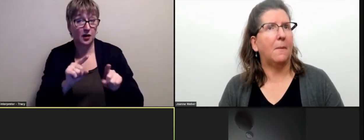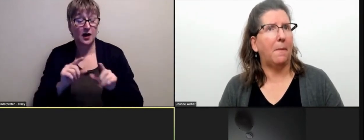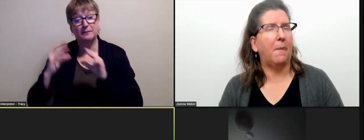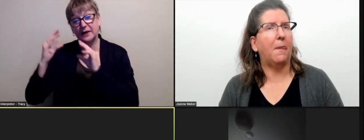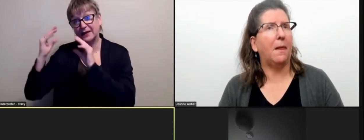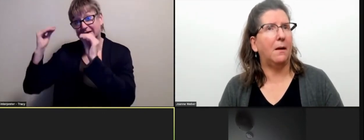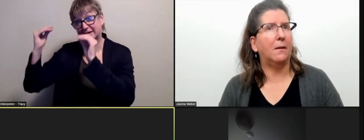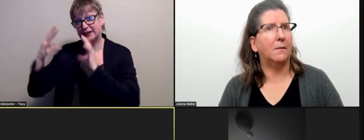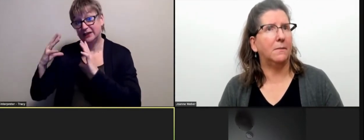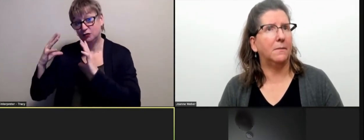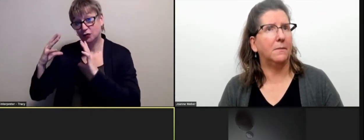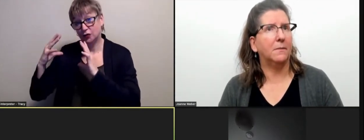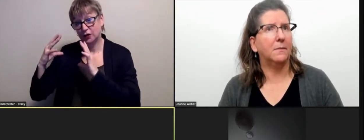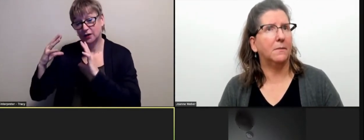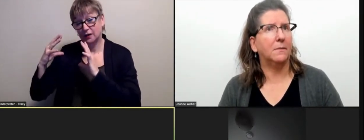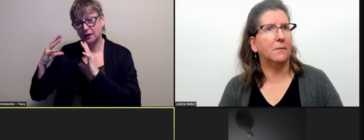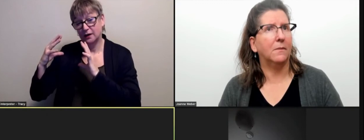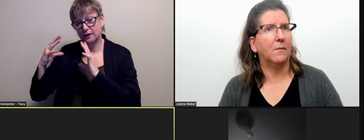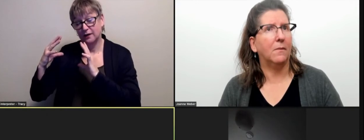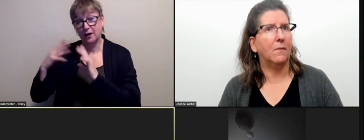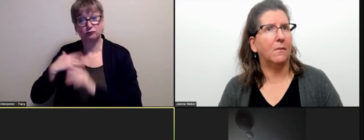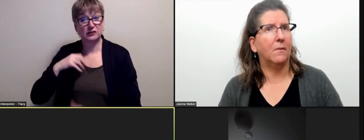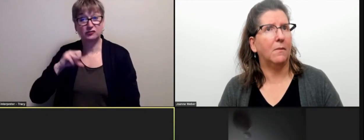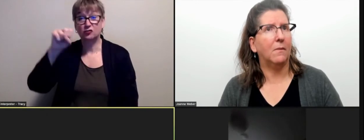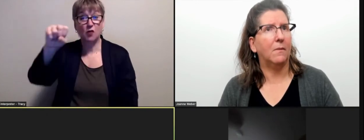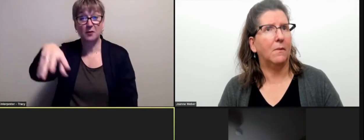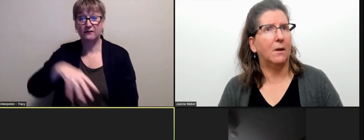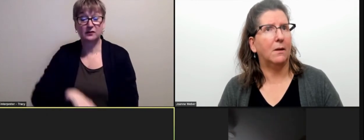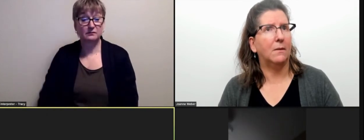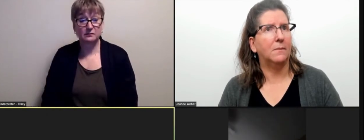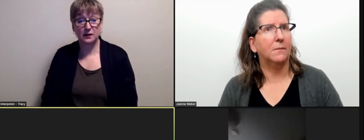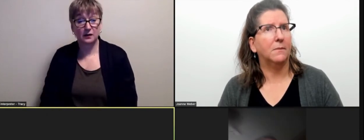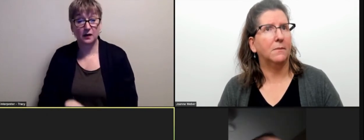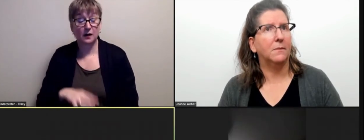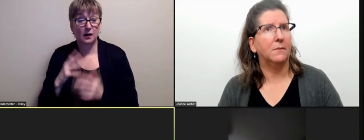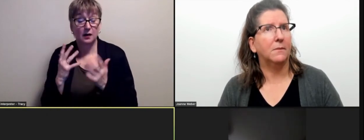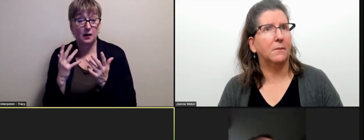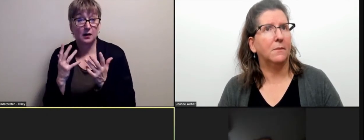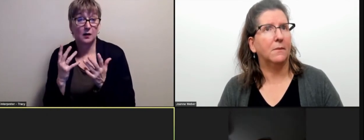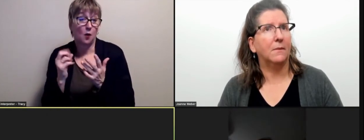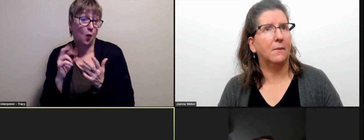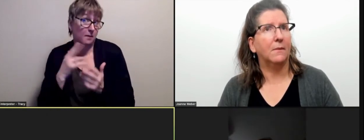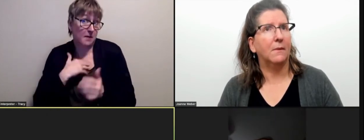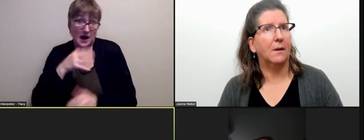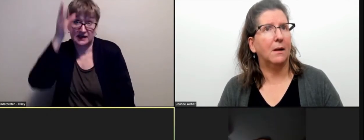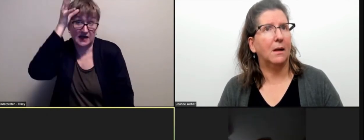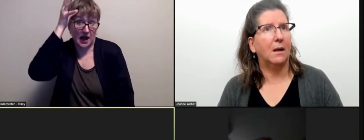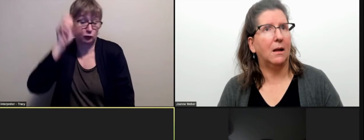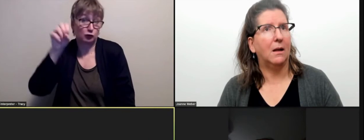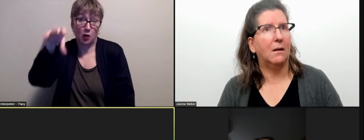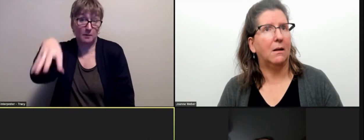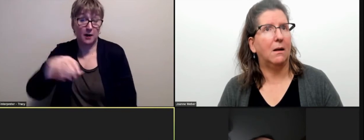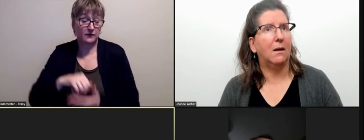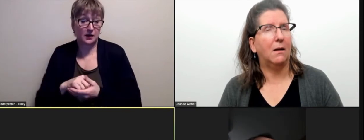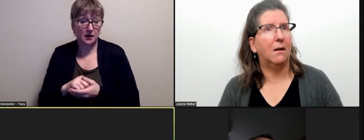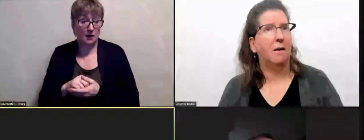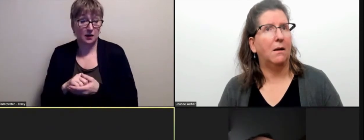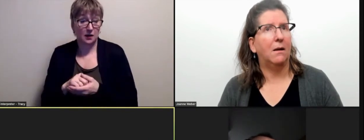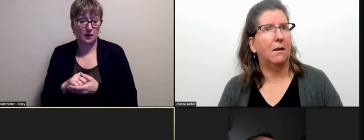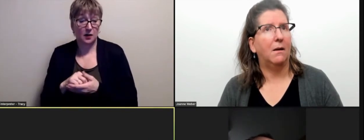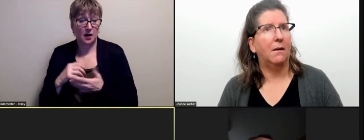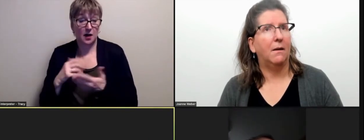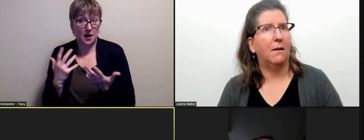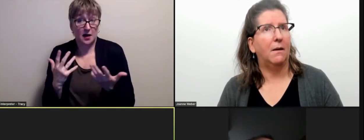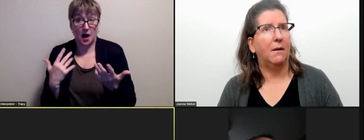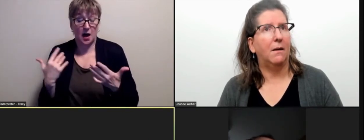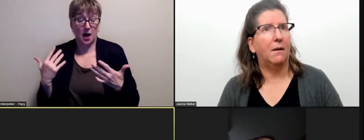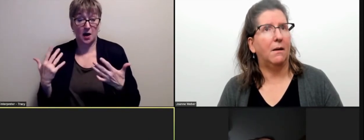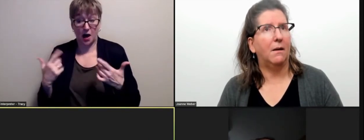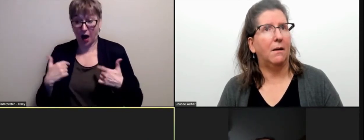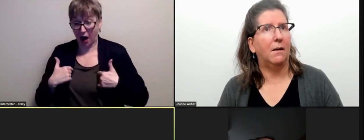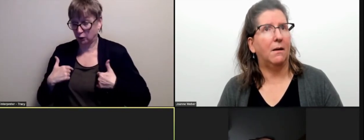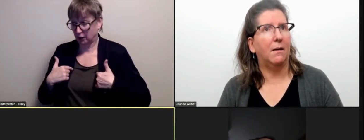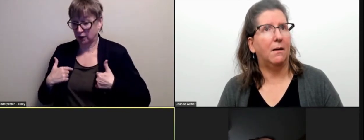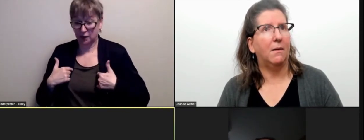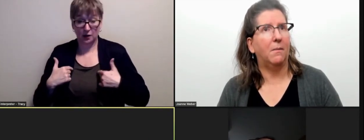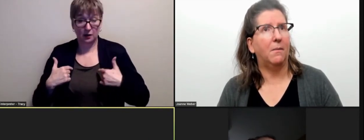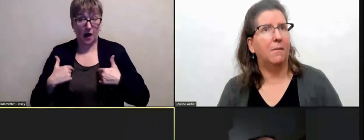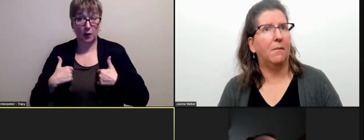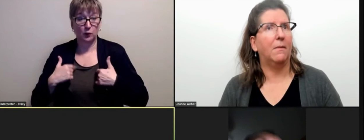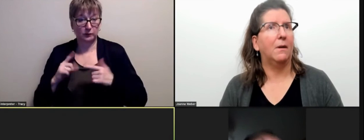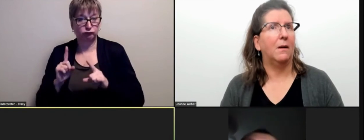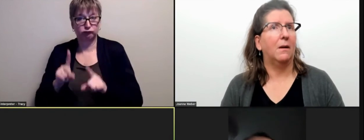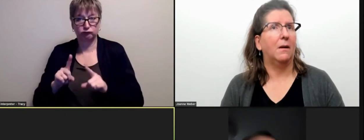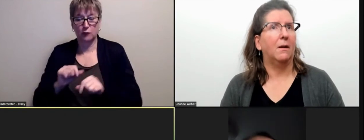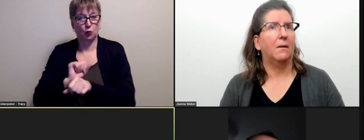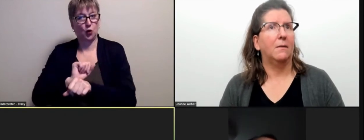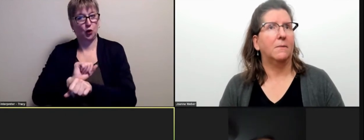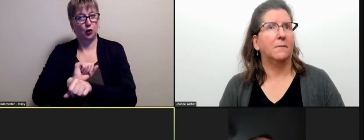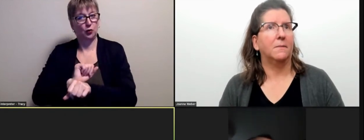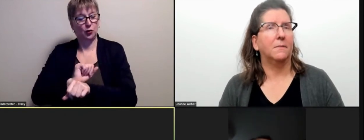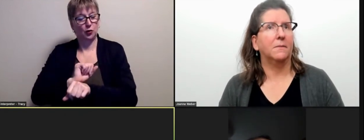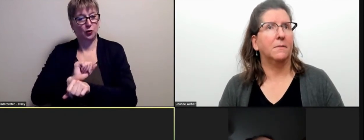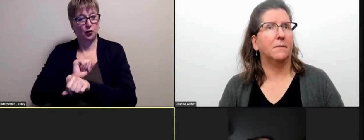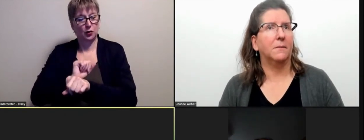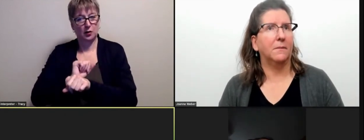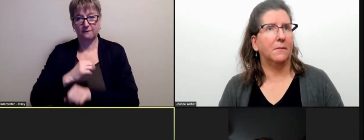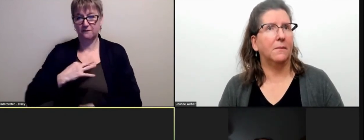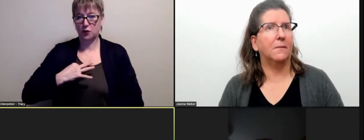my Dad would drop me off there. And I would do like and I would uh work . . . uh do volunteer work around the kitchen , or . . .